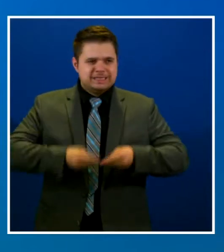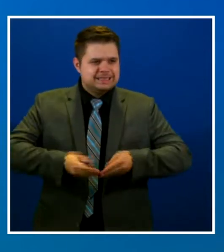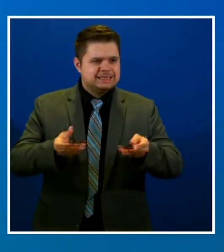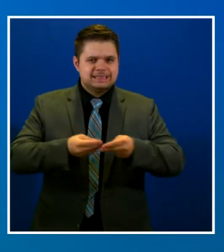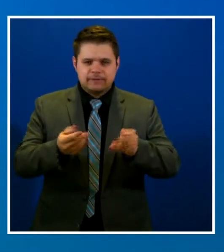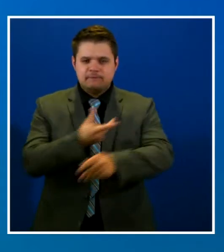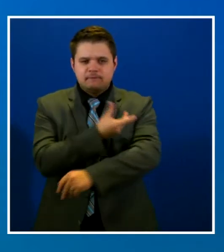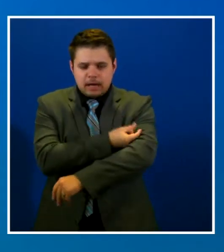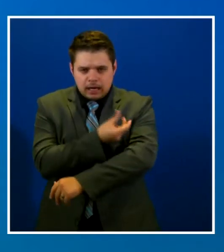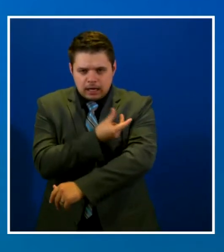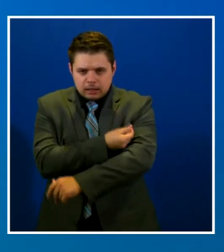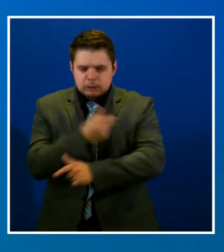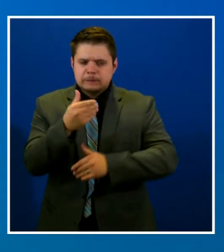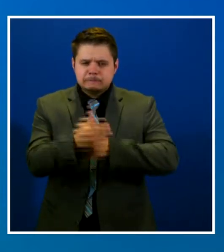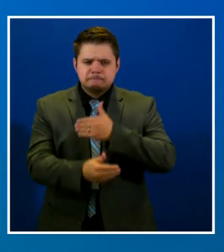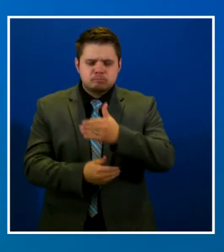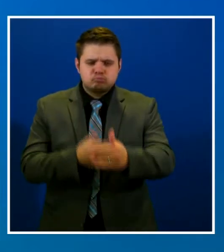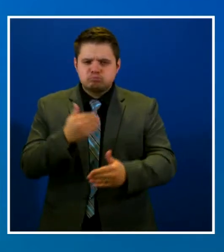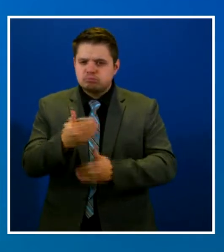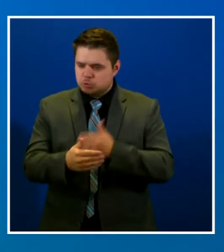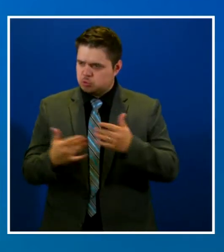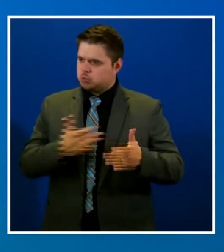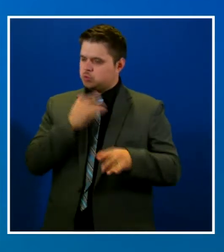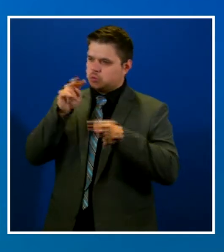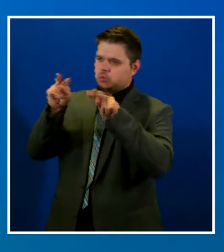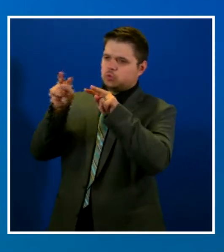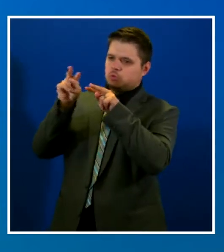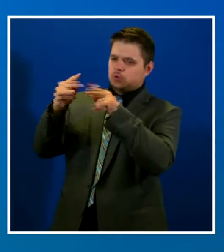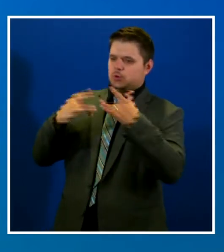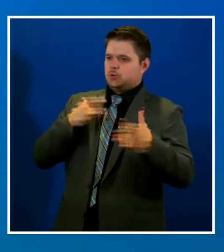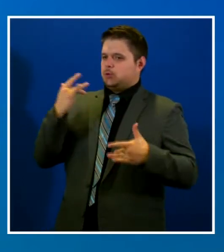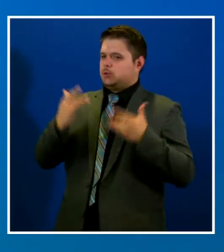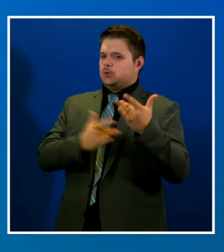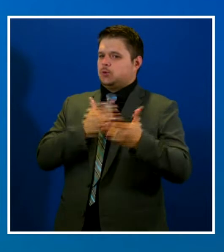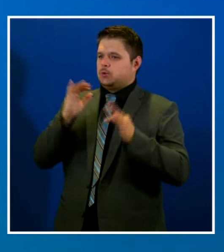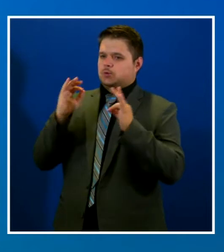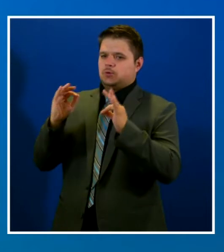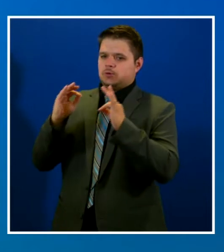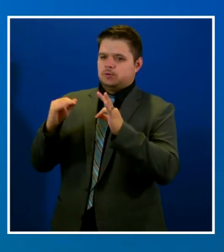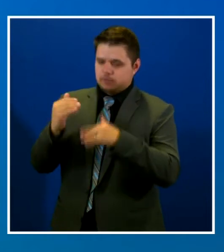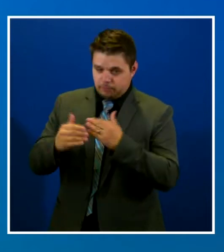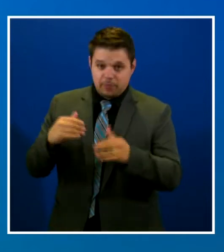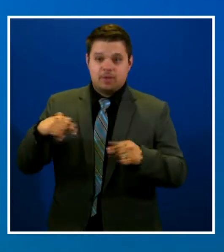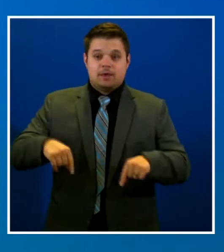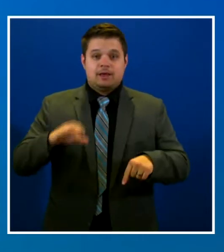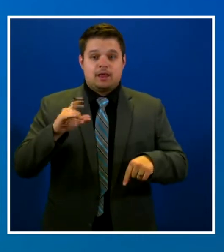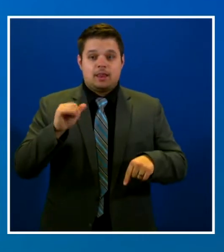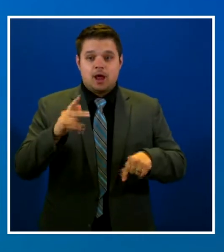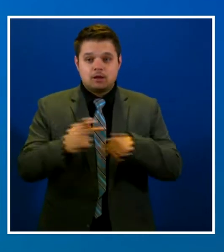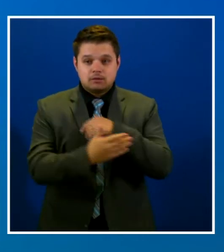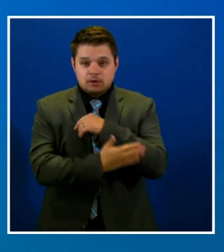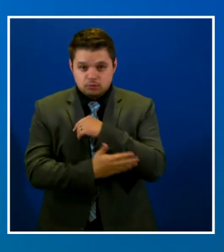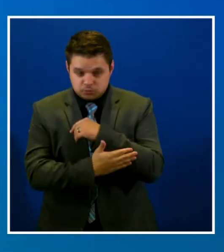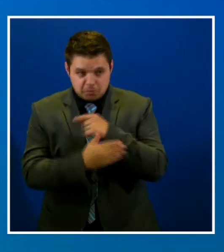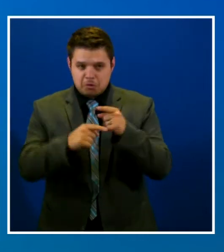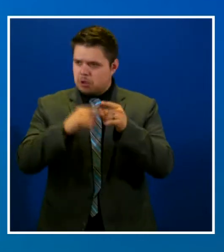We're excited to share today that Clark County Public Health and Safeway and partnership with the City of Vancouver have